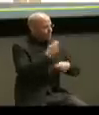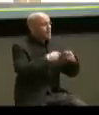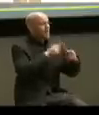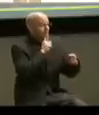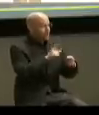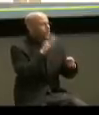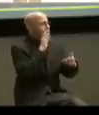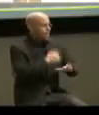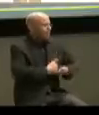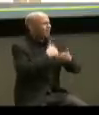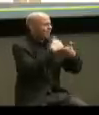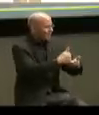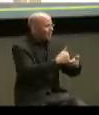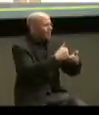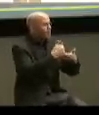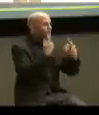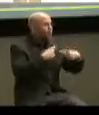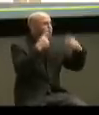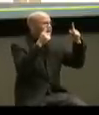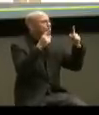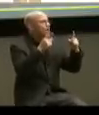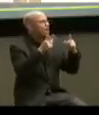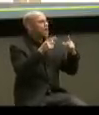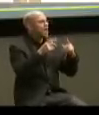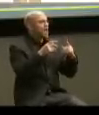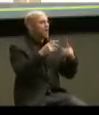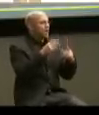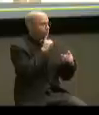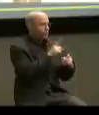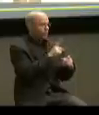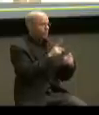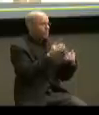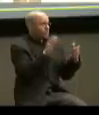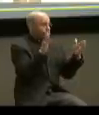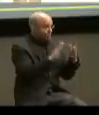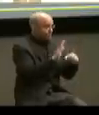A STRATEGIC TOOL TO DRIVE INNOVATION AND DRIVE AMERICAN COMPETITIVENESS.